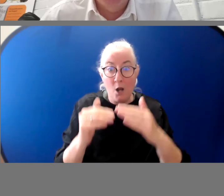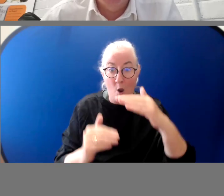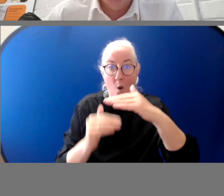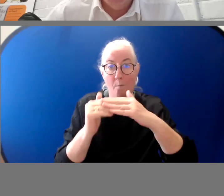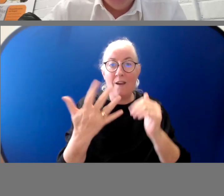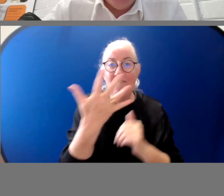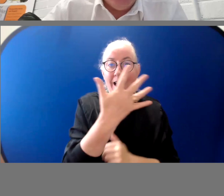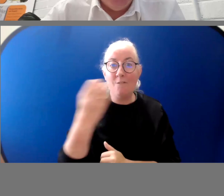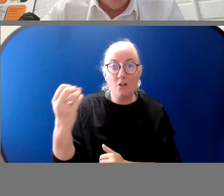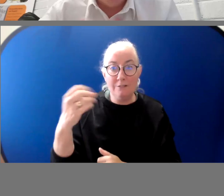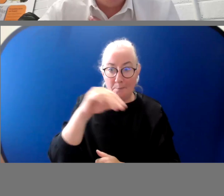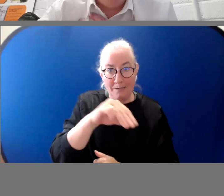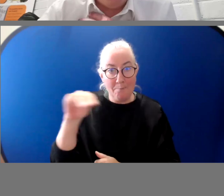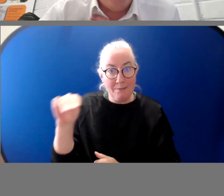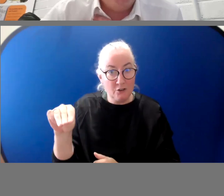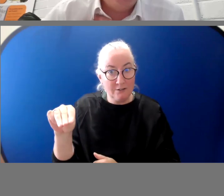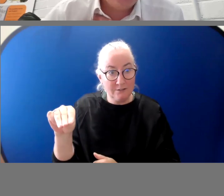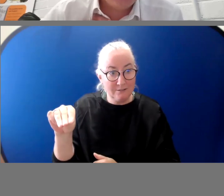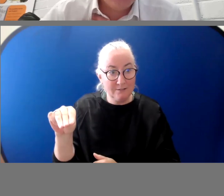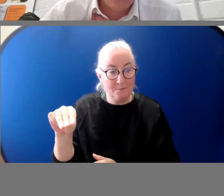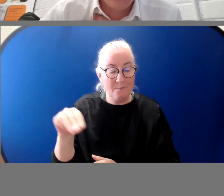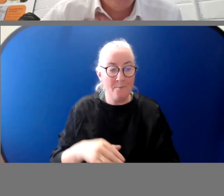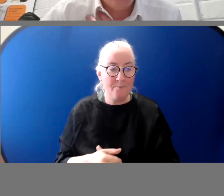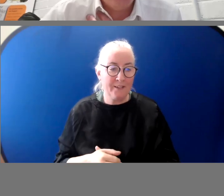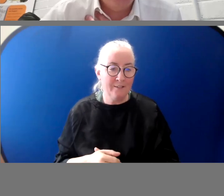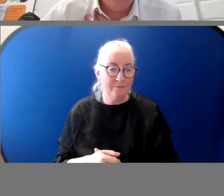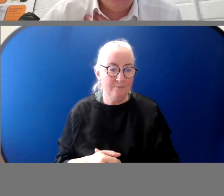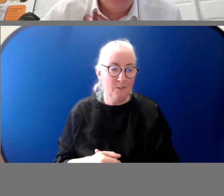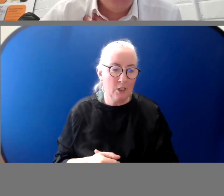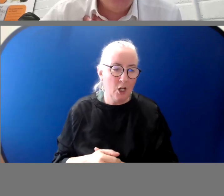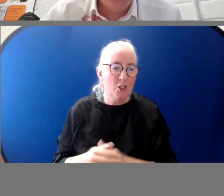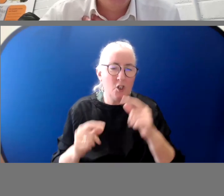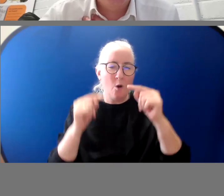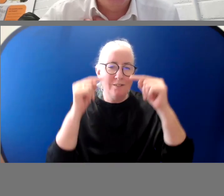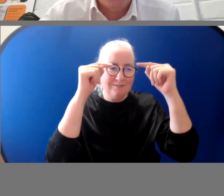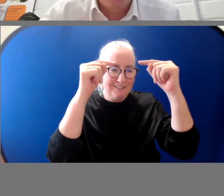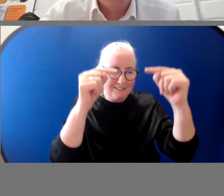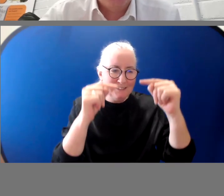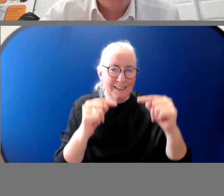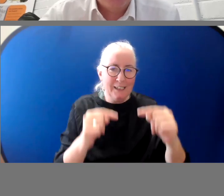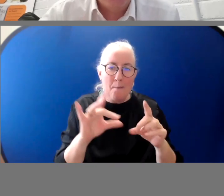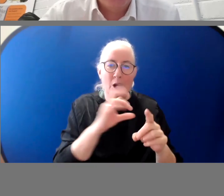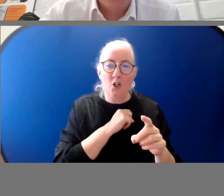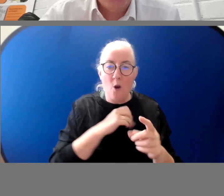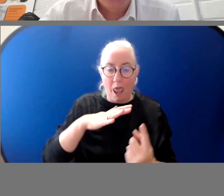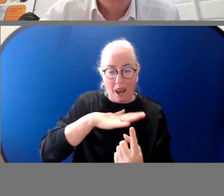so on so again some other things on the leading edges ensuring that lobbies are designed and easy